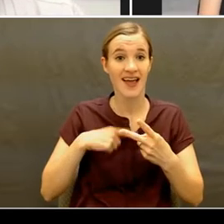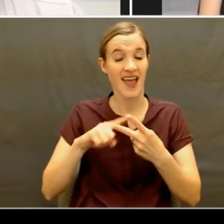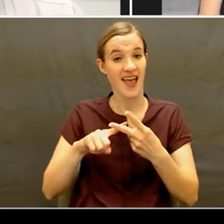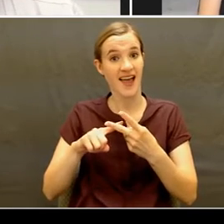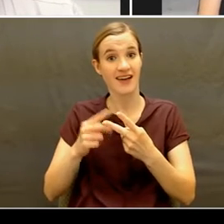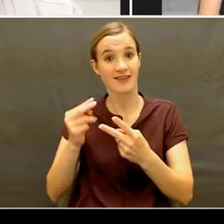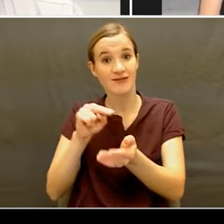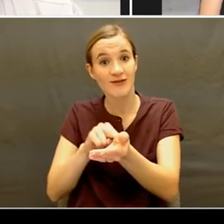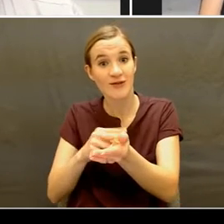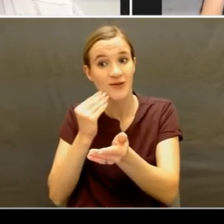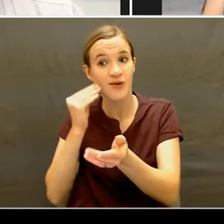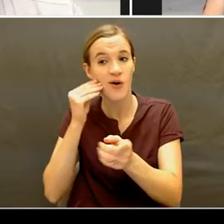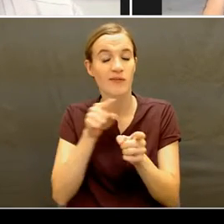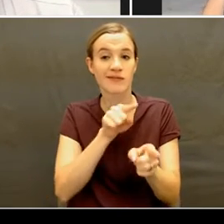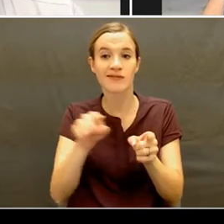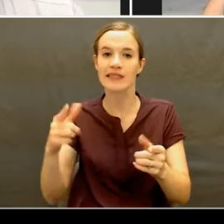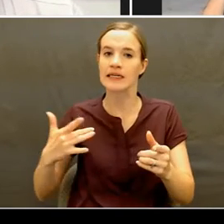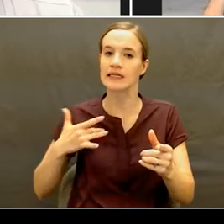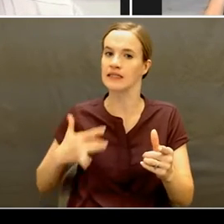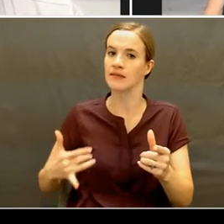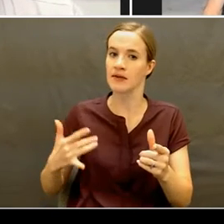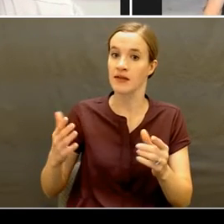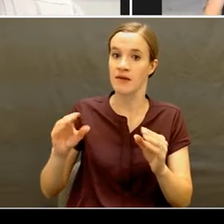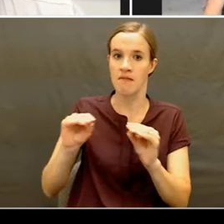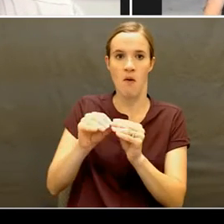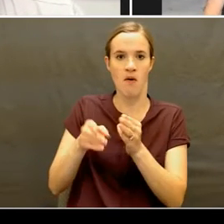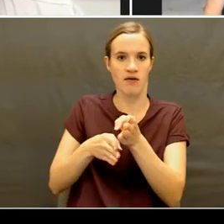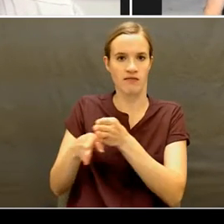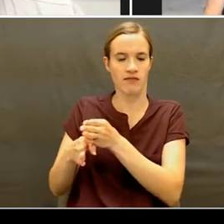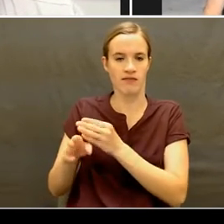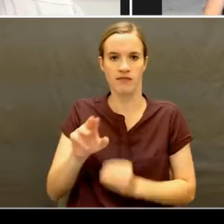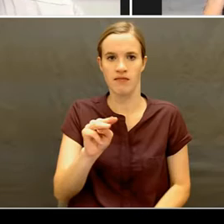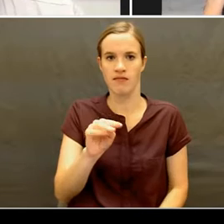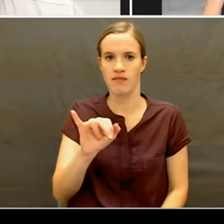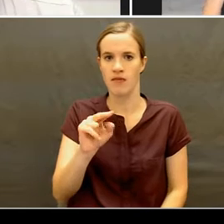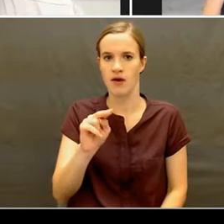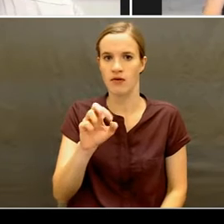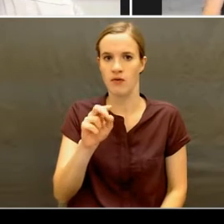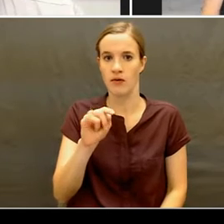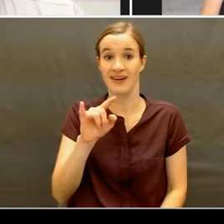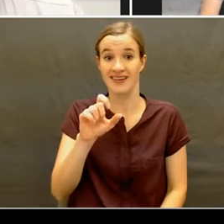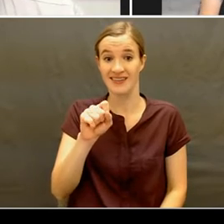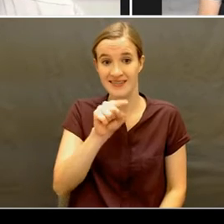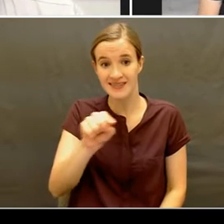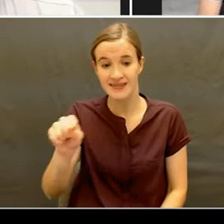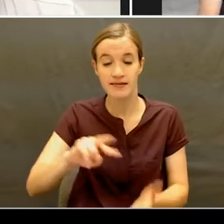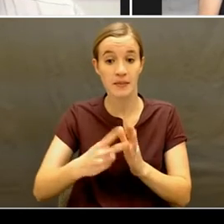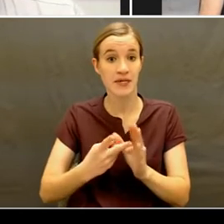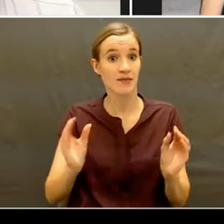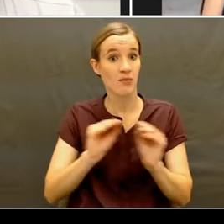you know, percentage wise and nursing homes and in safe hospitals. And minorities are, you know, are